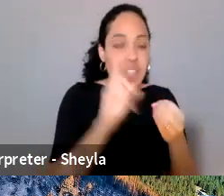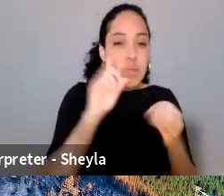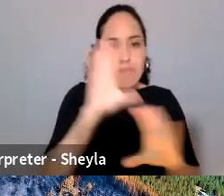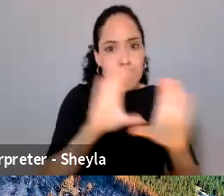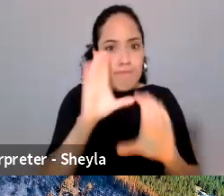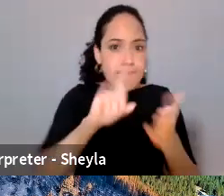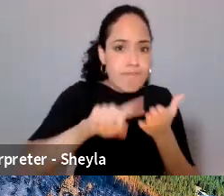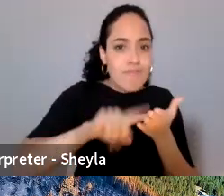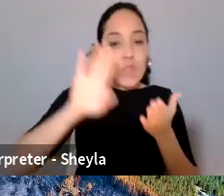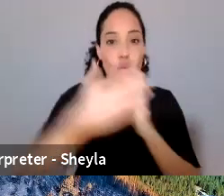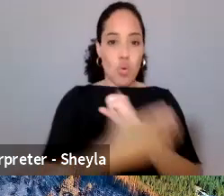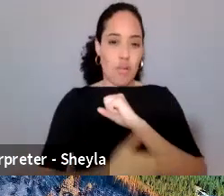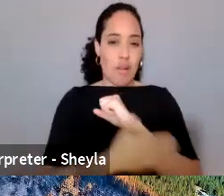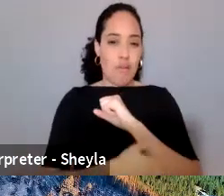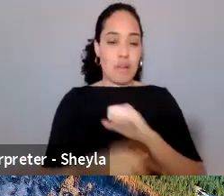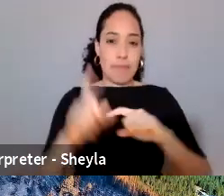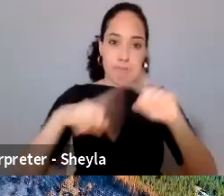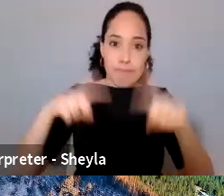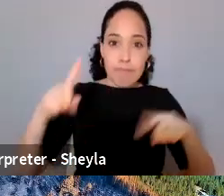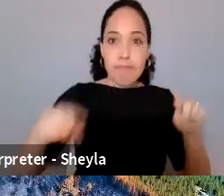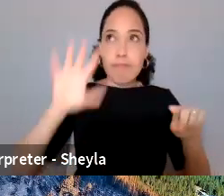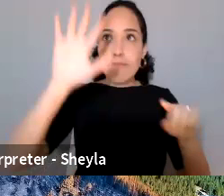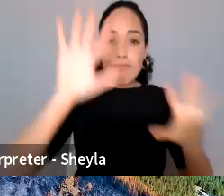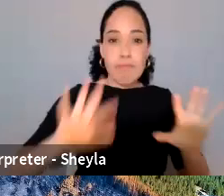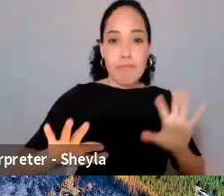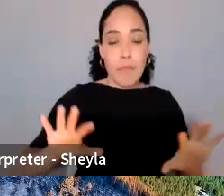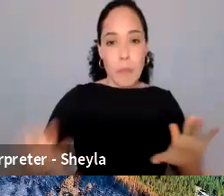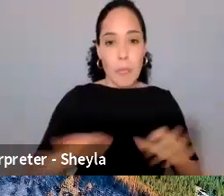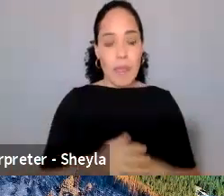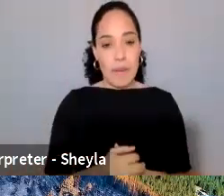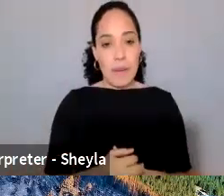the Colorado State Forest Service is a great organization that provides technical assistance